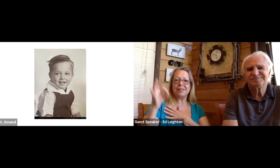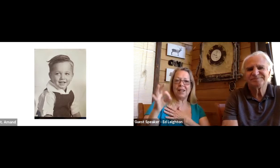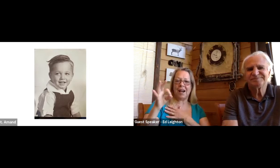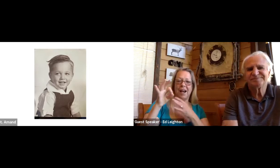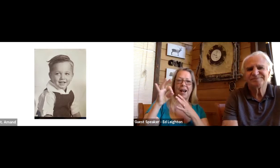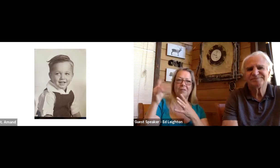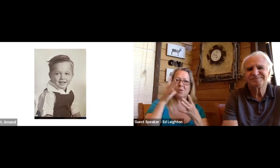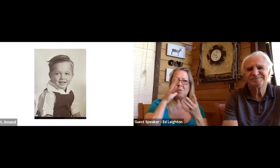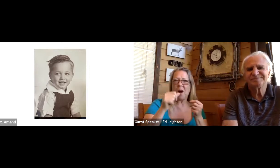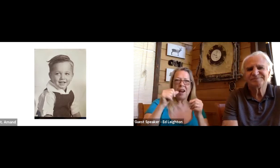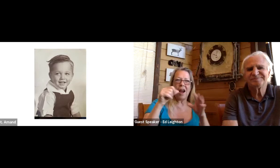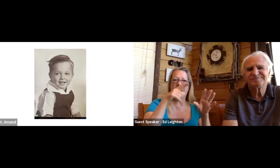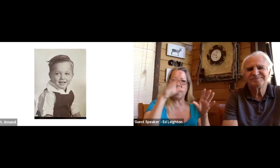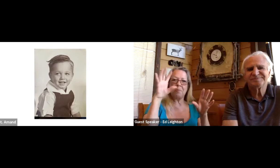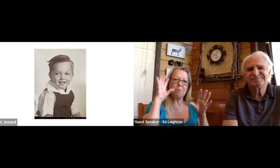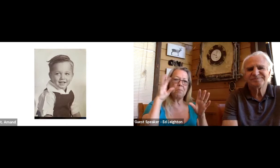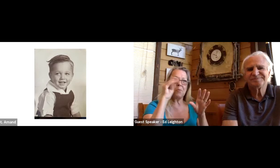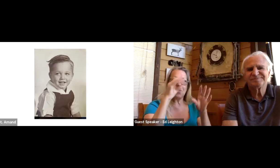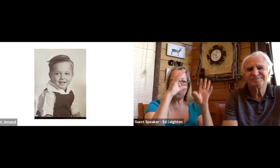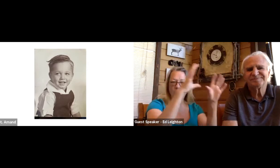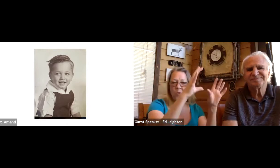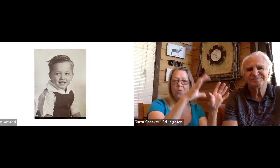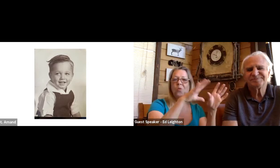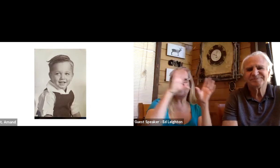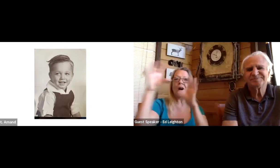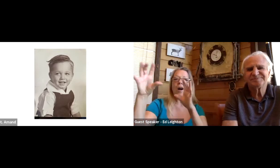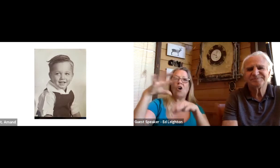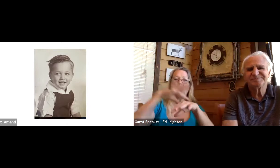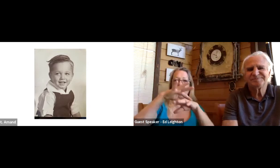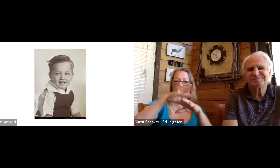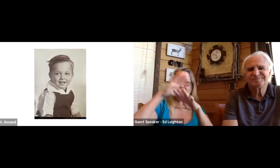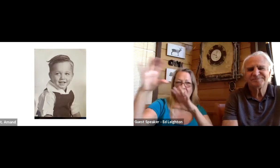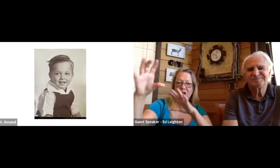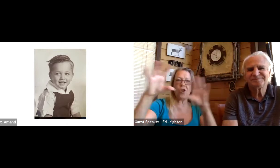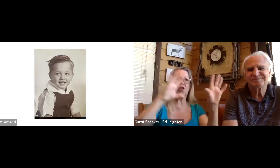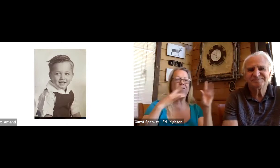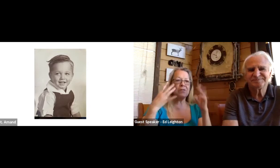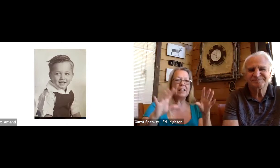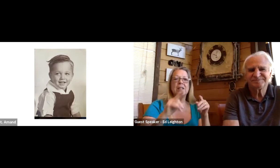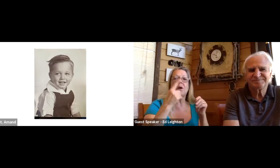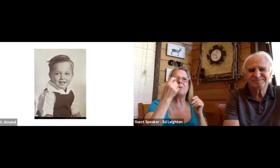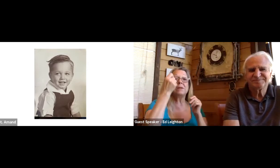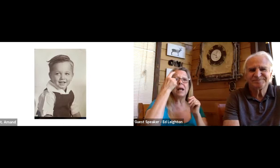for the gymnasium, and he thought that the moon should be in one area